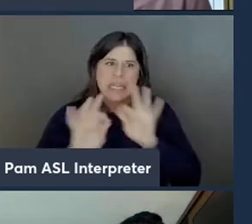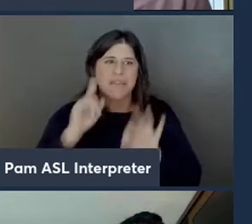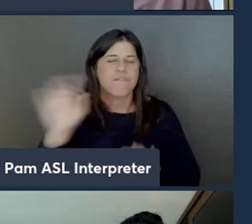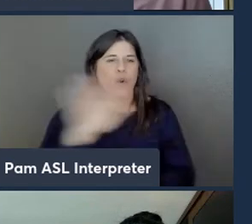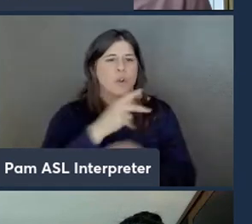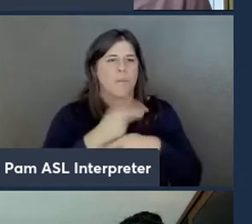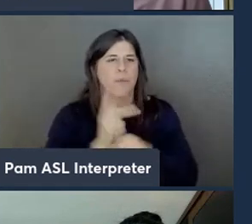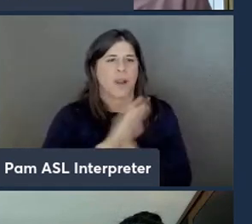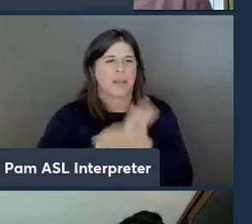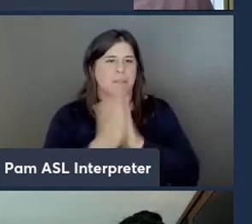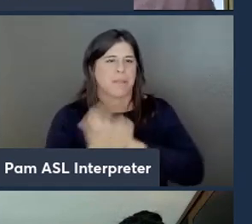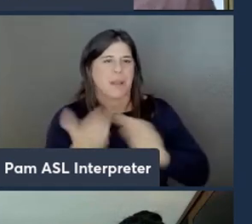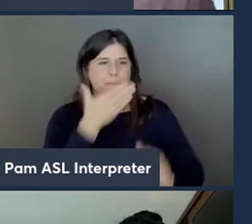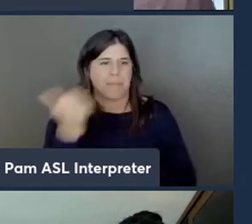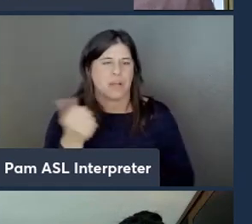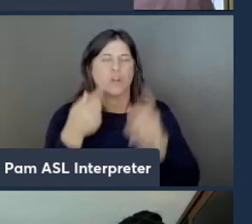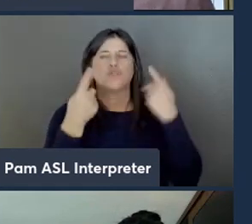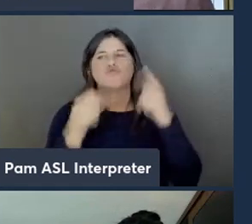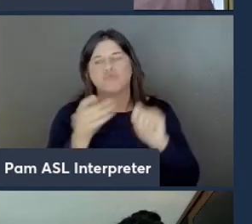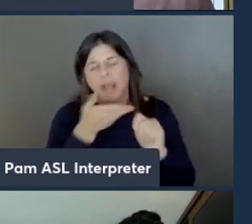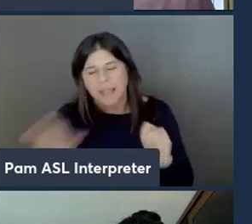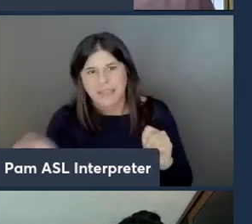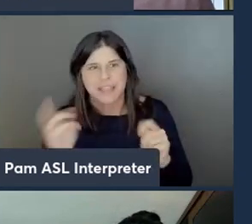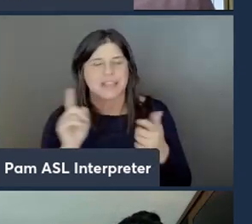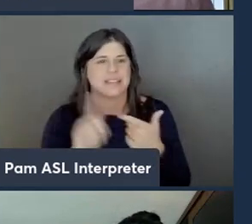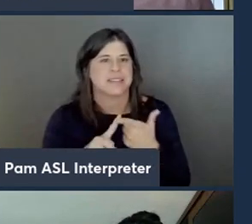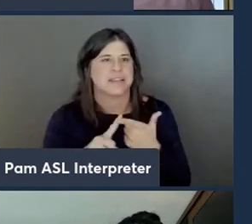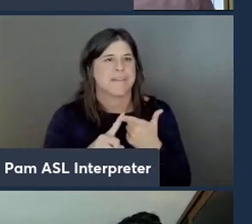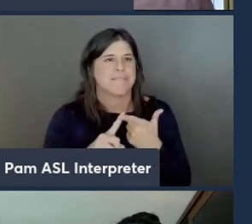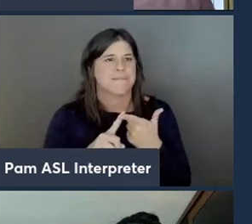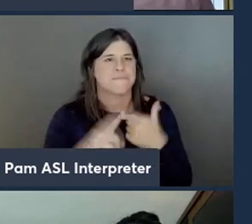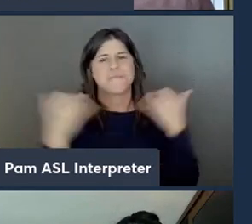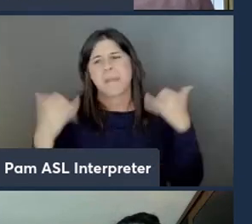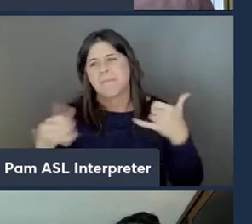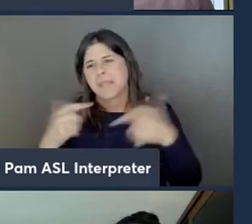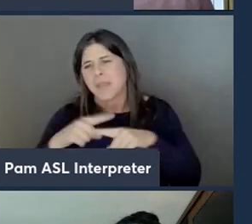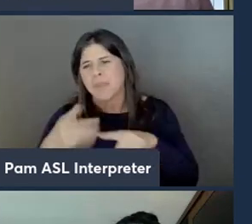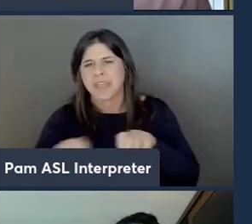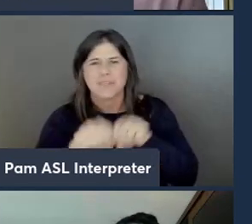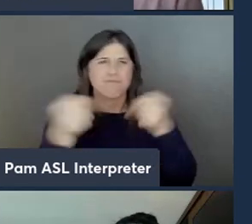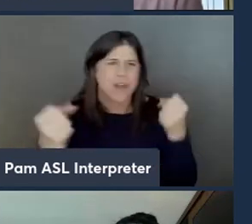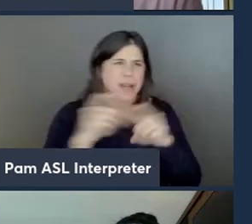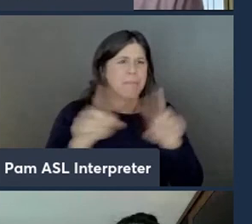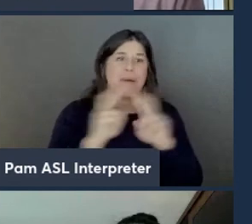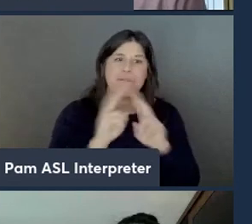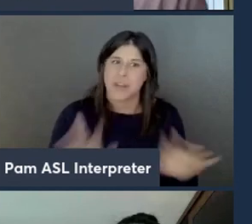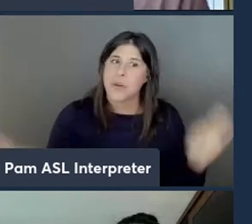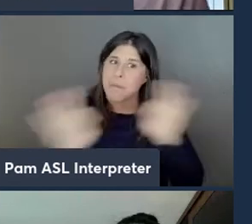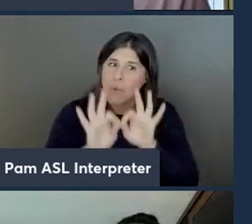So you need to try things you need to, you need to play with things, break things, but very importantly, when you experiment,